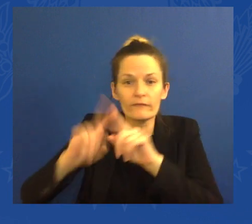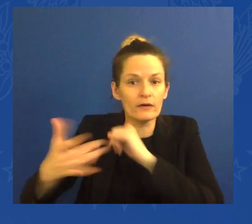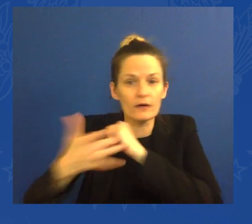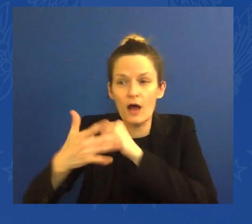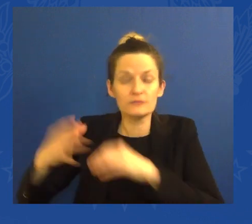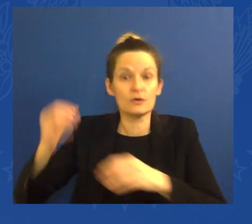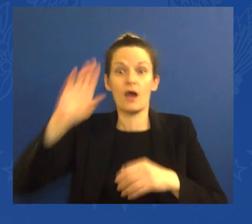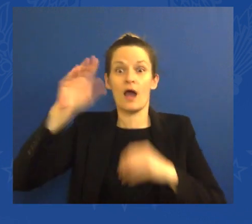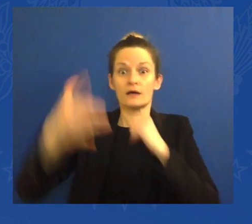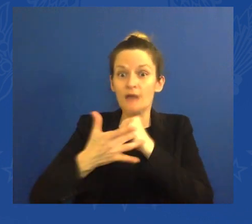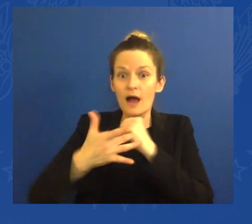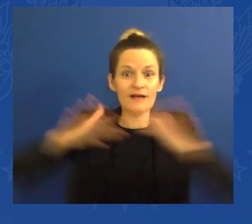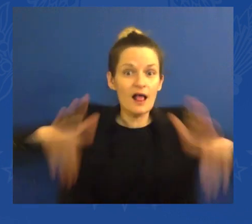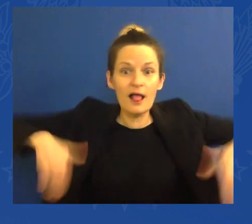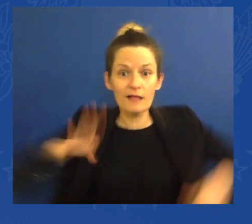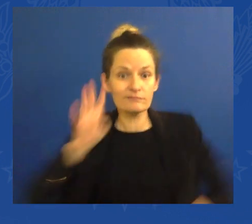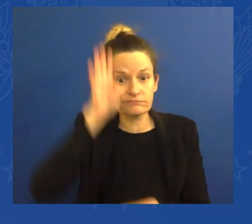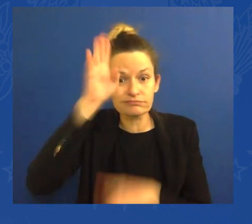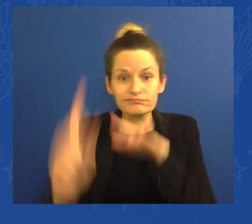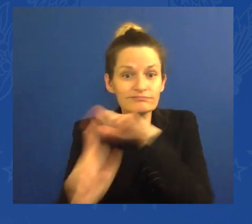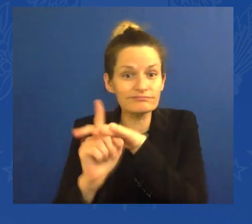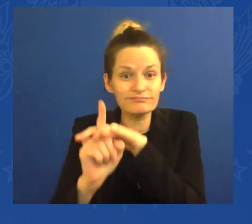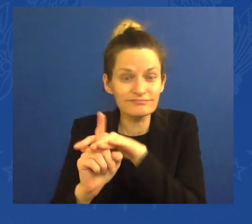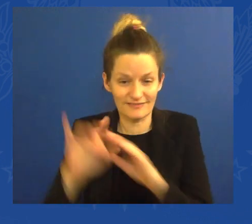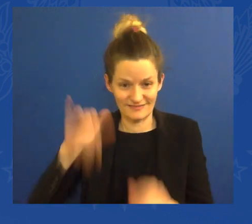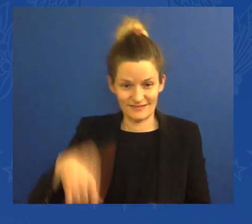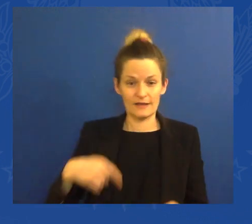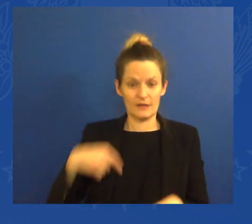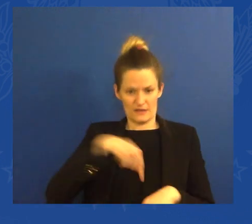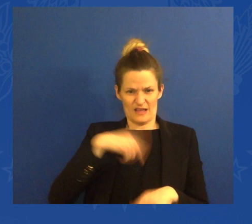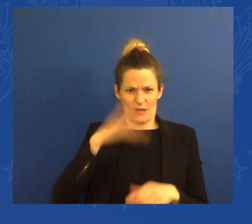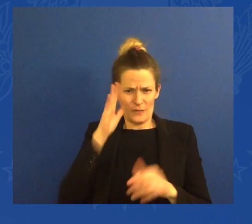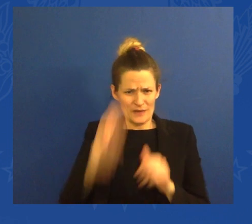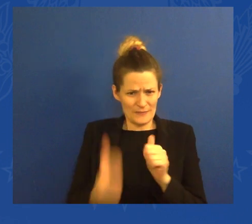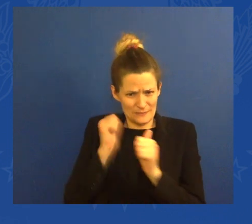that's on their desks now, Intel is ready to increase their investment